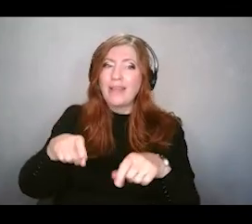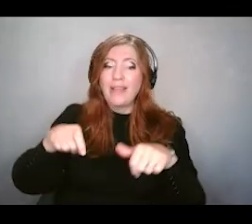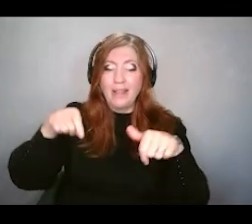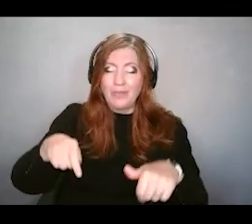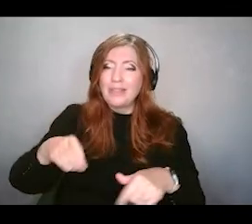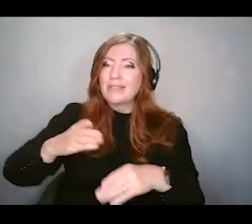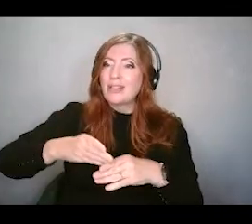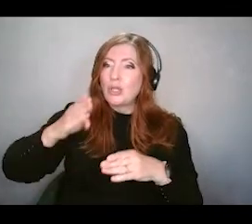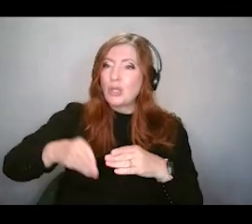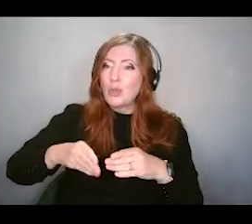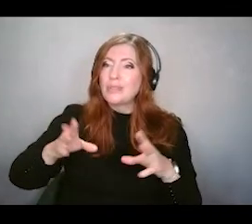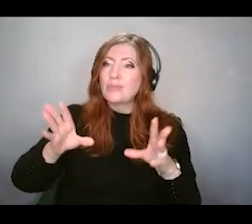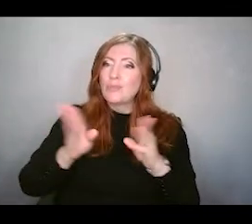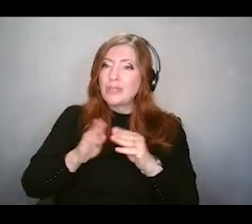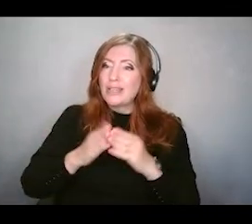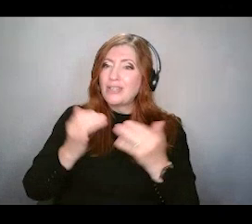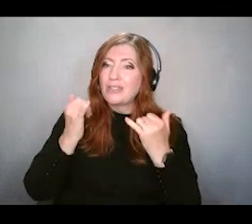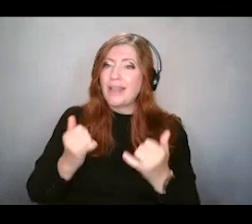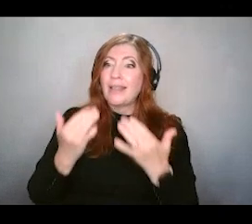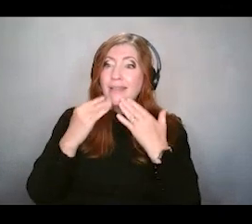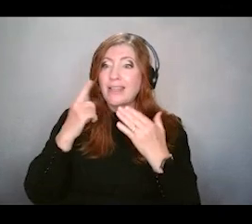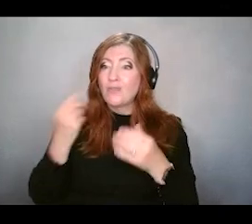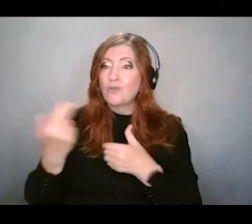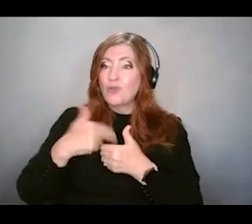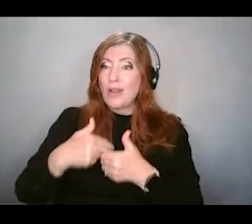Thank you all for joining.